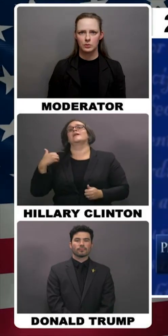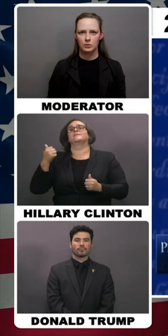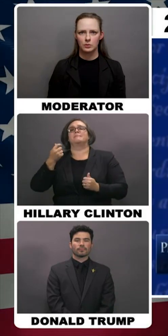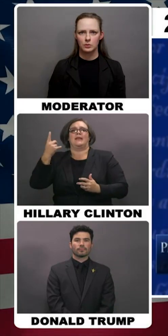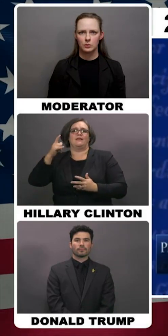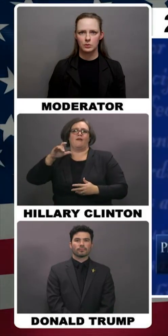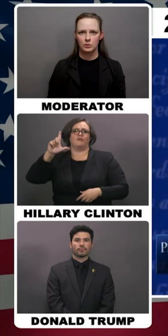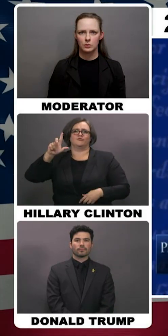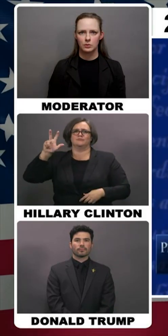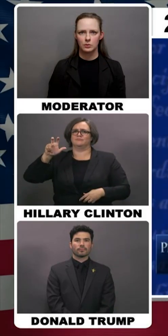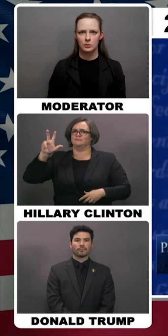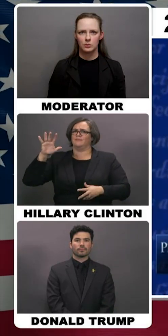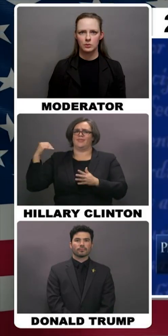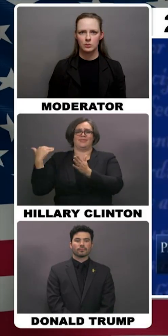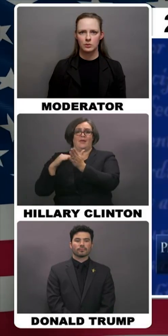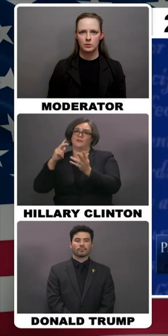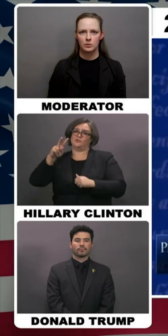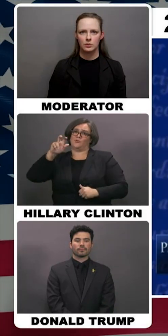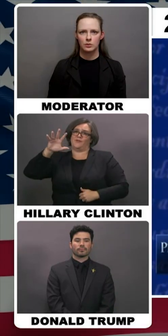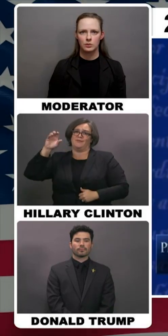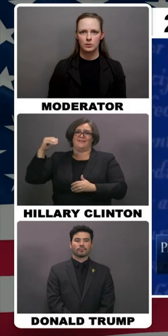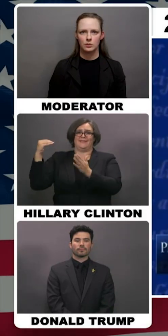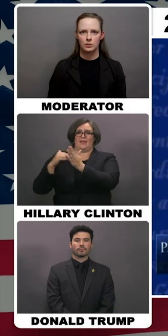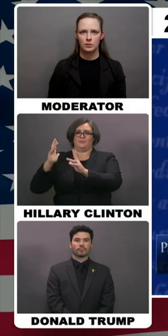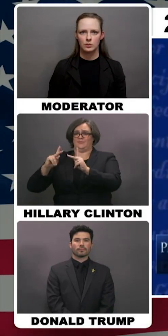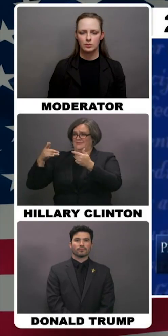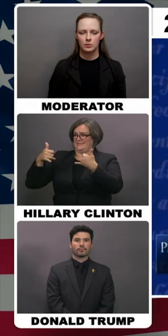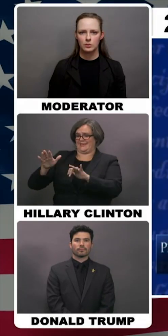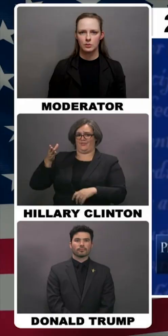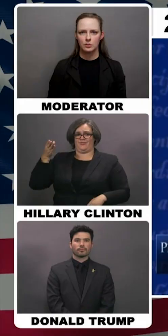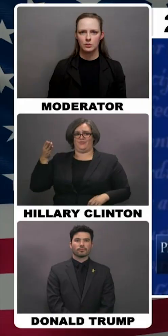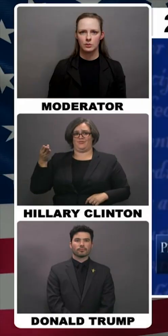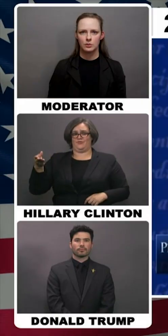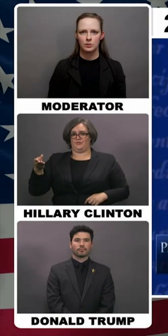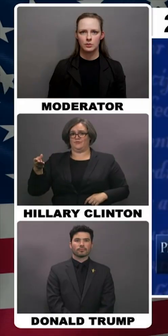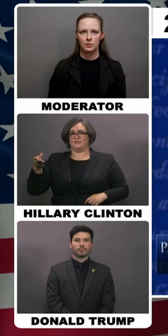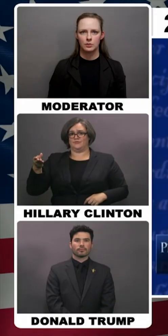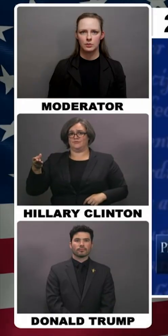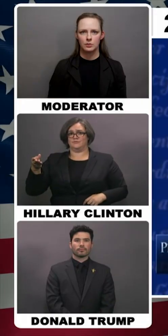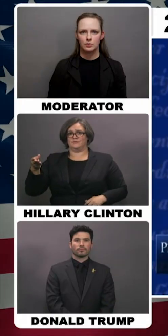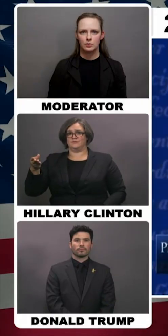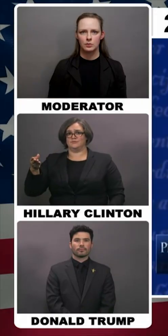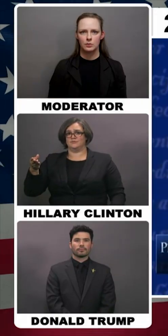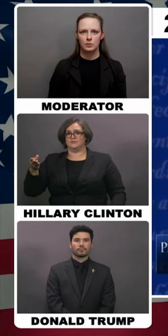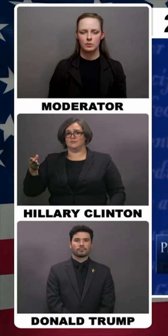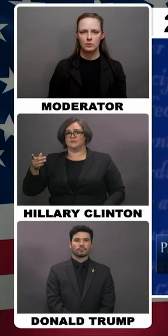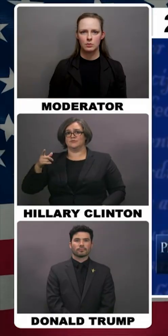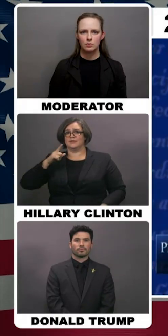probably about 250,000 still left. And there is a determined effort by the Russian Air Force